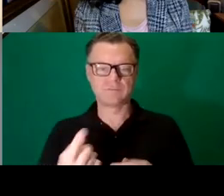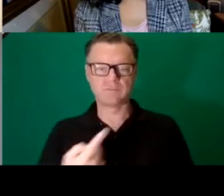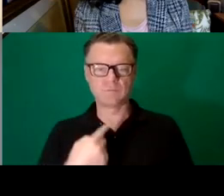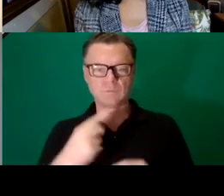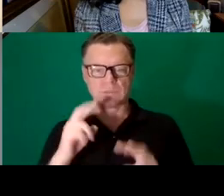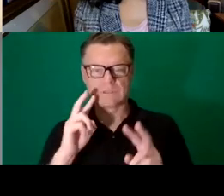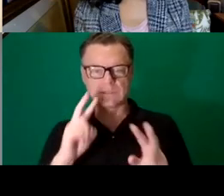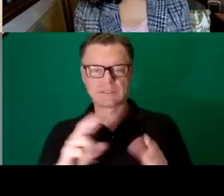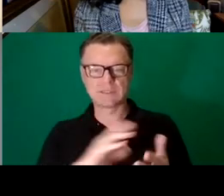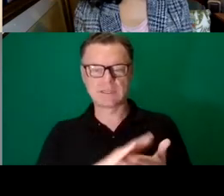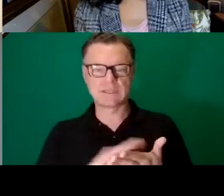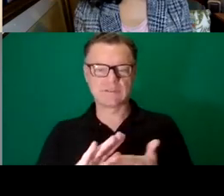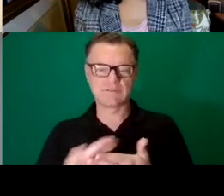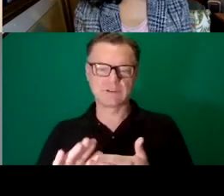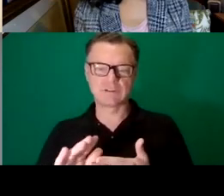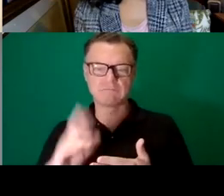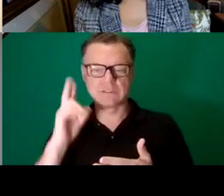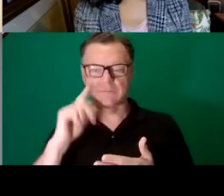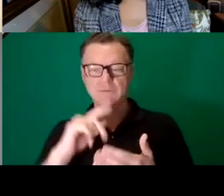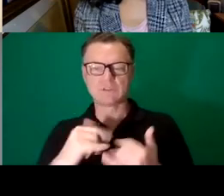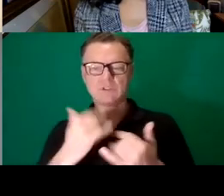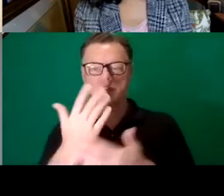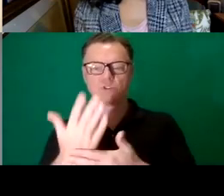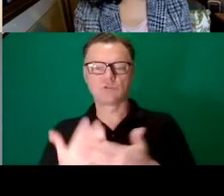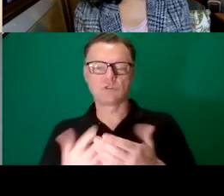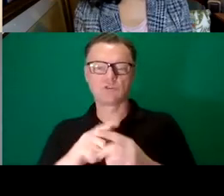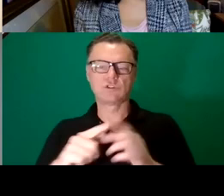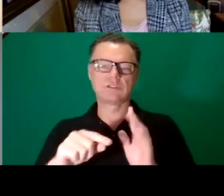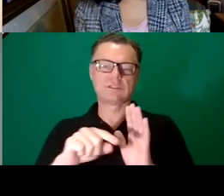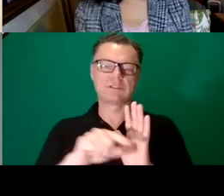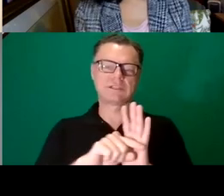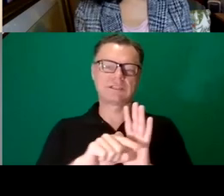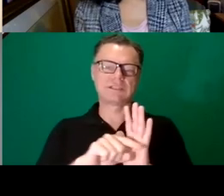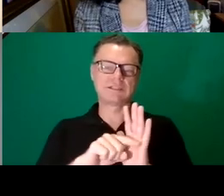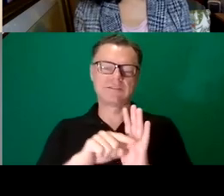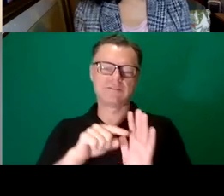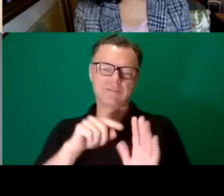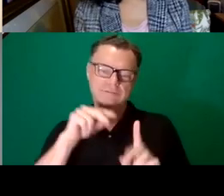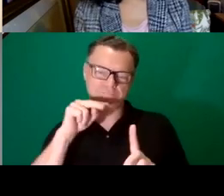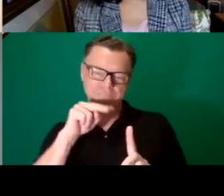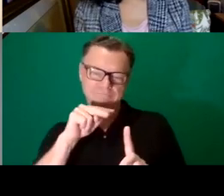hard of hearing people's stories portrayed in a very negative light in terms of like